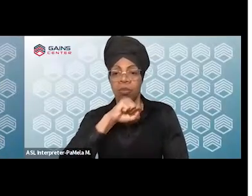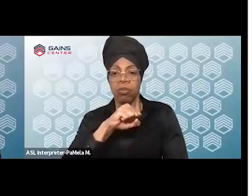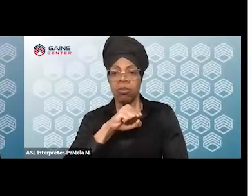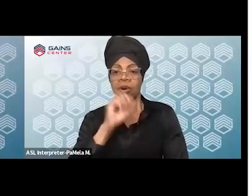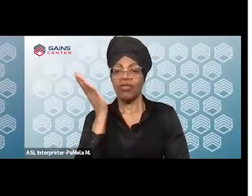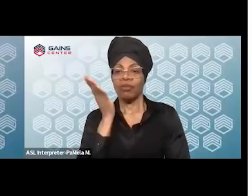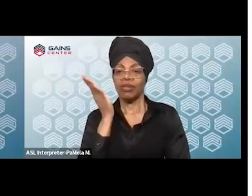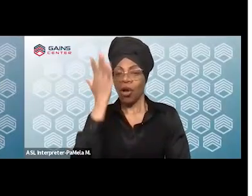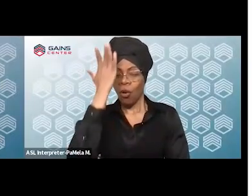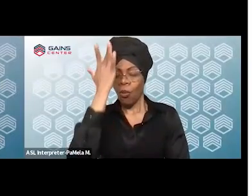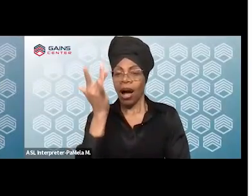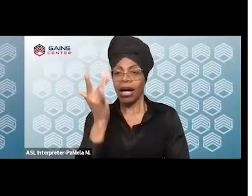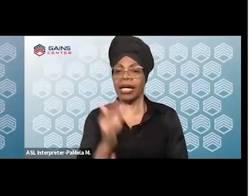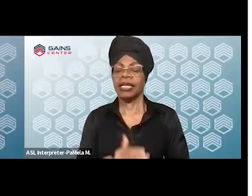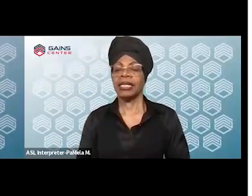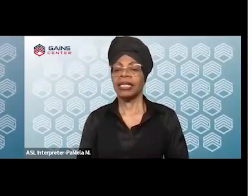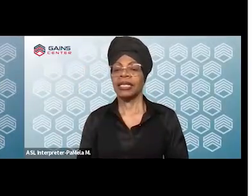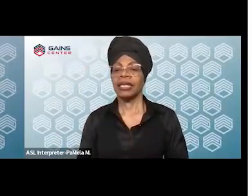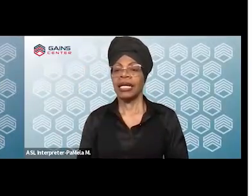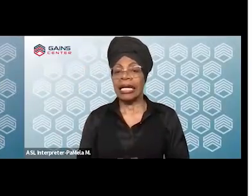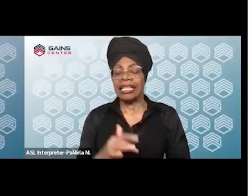frankly, my friends, a little bit ashamed